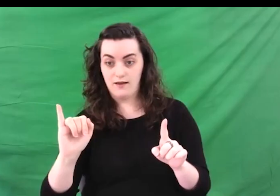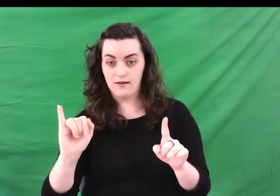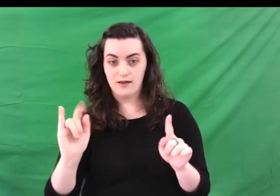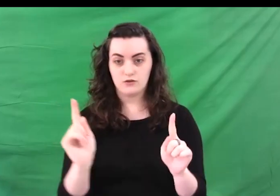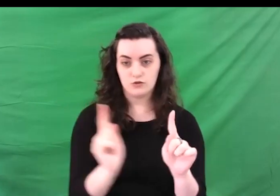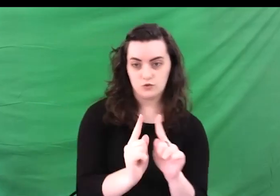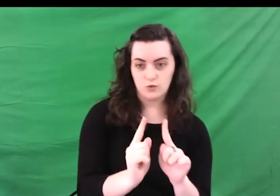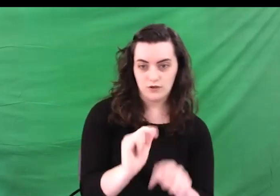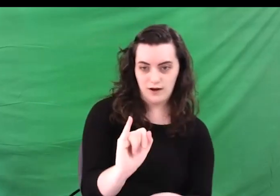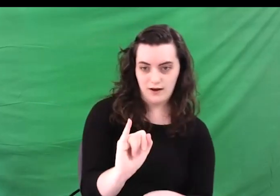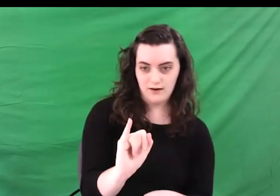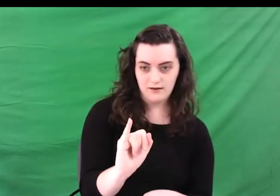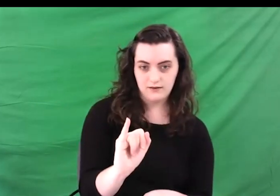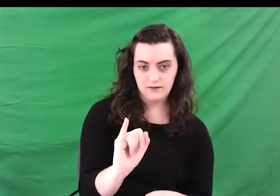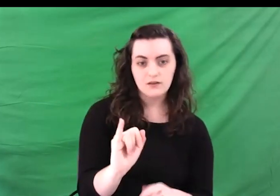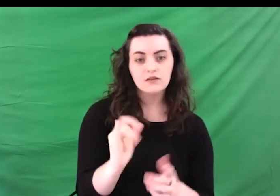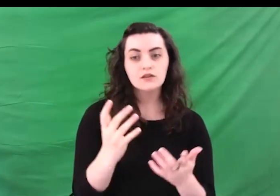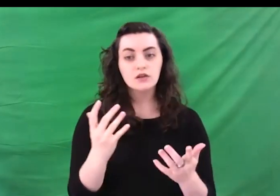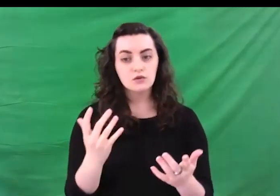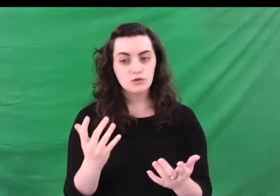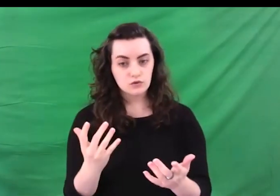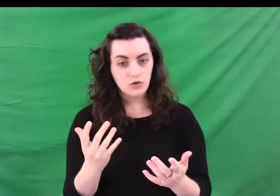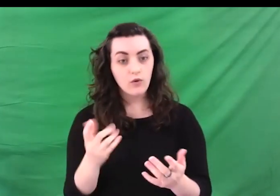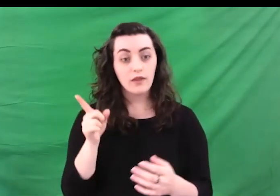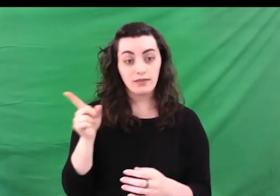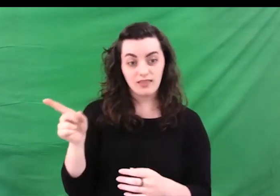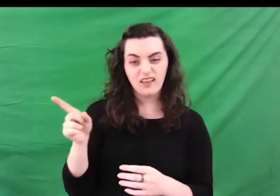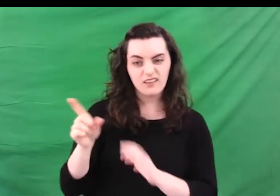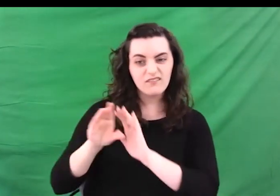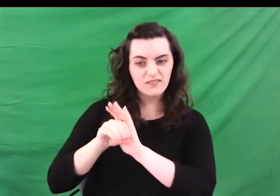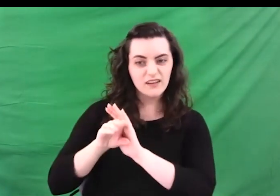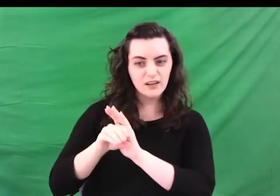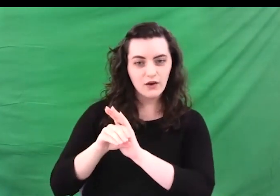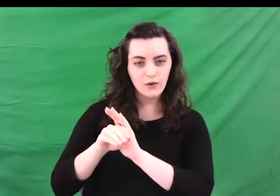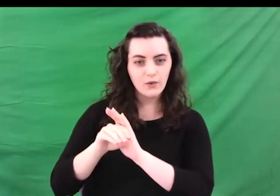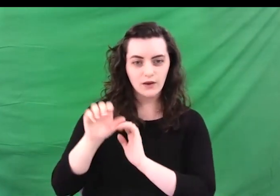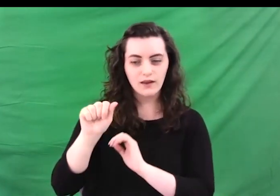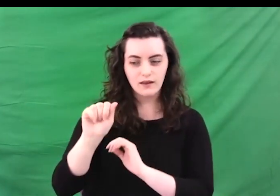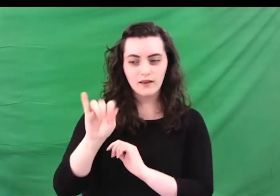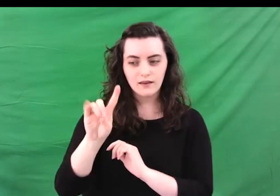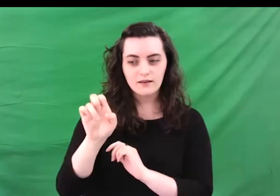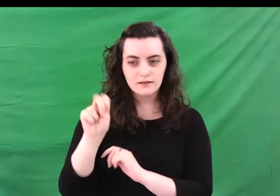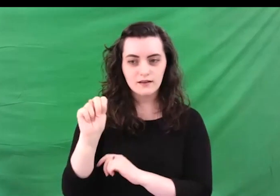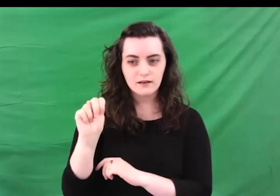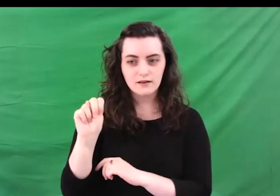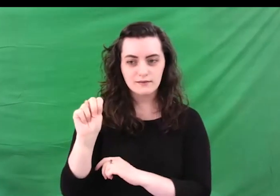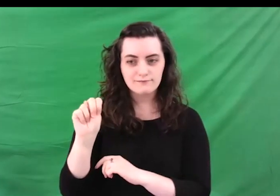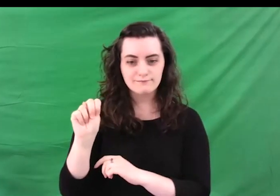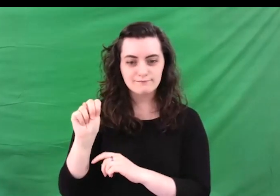So in this video that we're taking of Aidan,